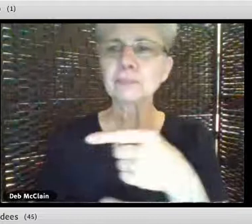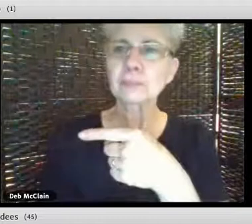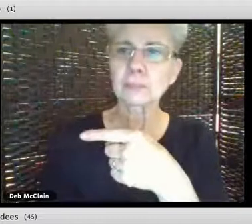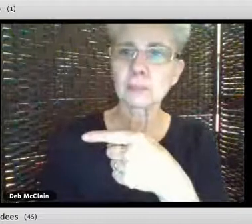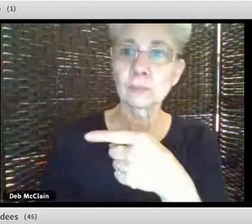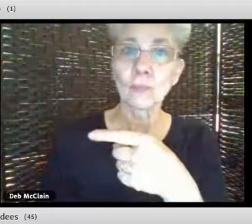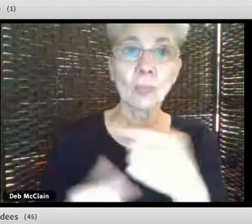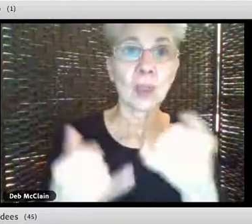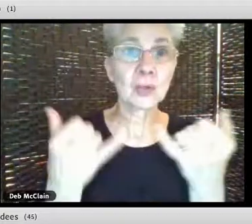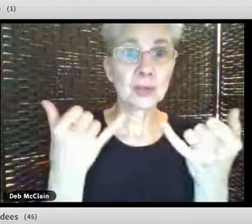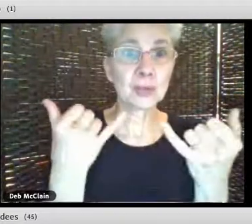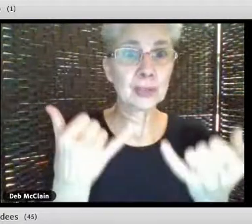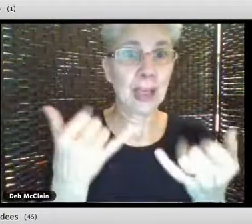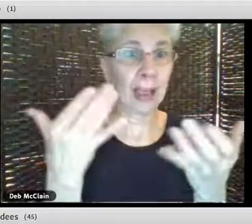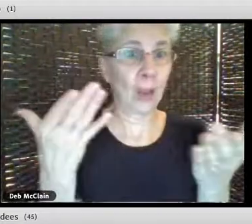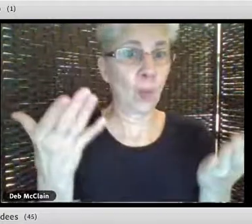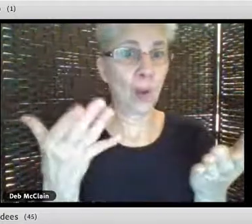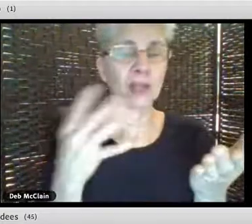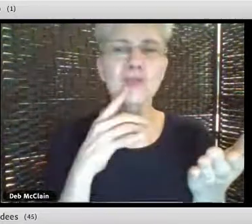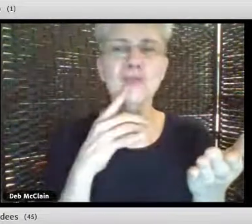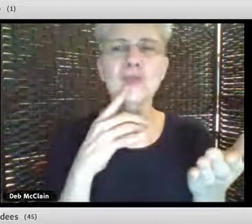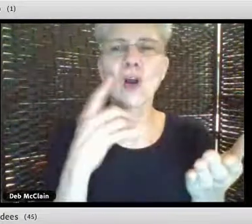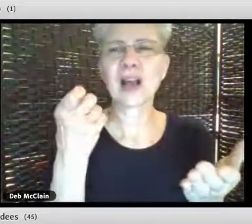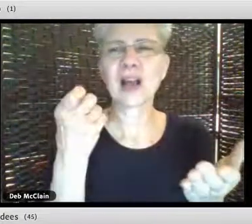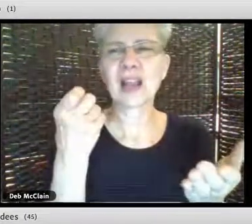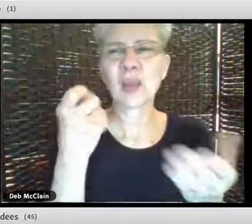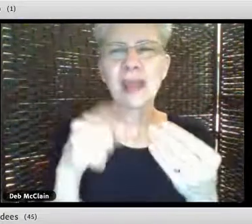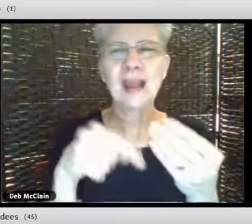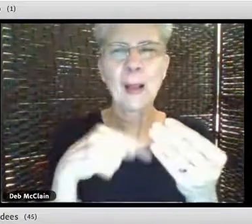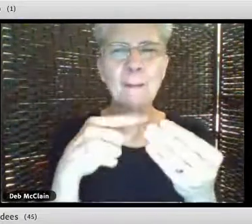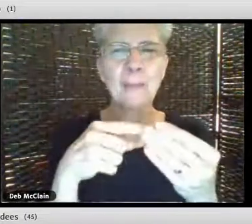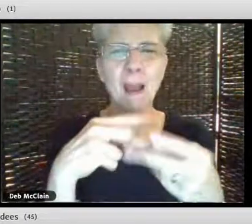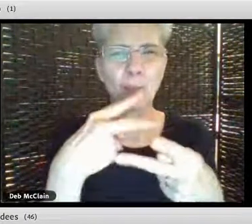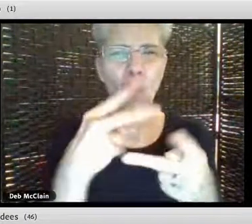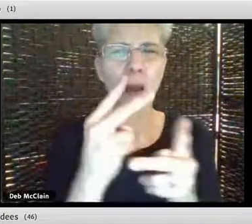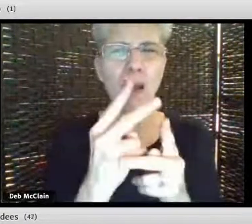I'm going to talk to you a little bit about the products, services and tools of course,